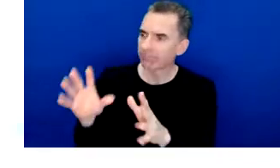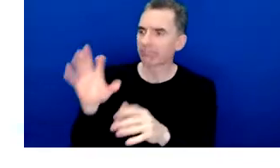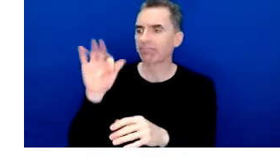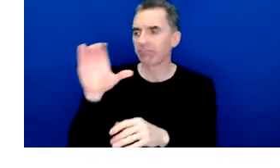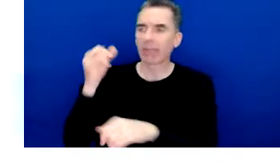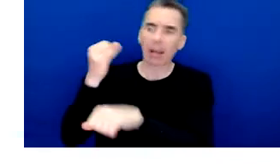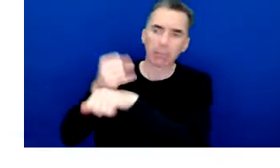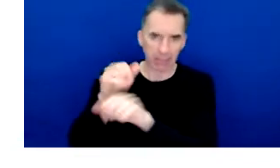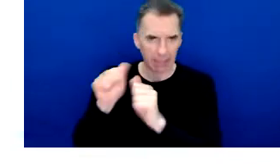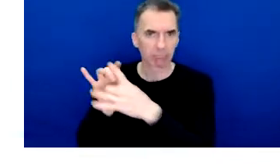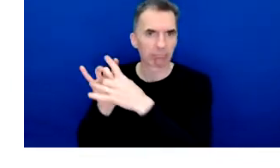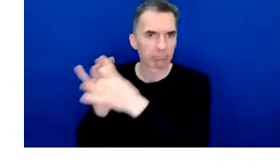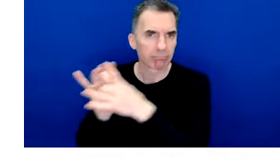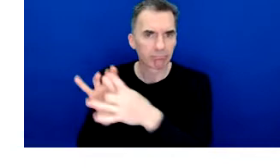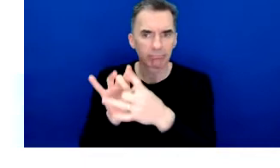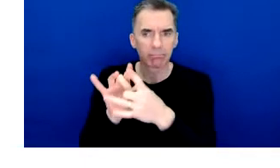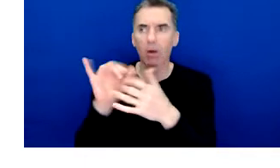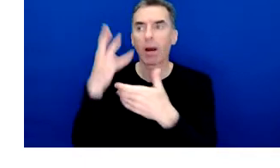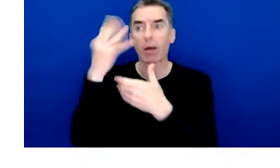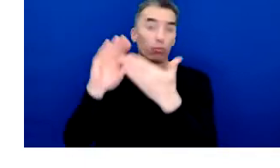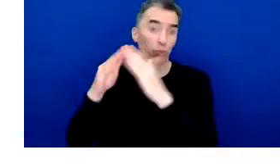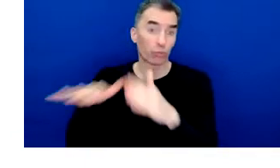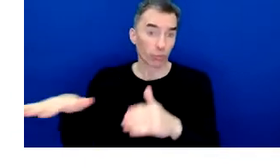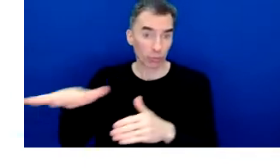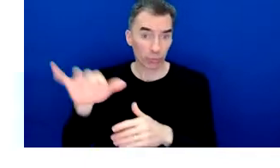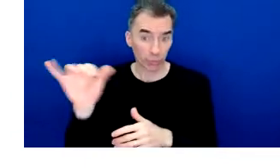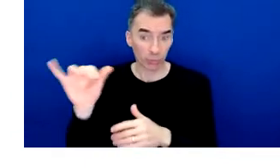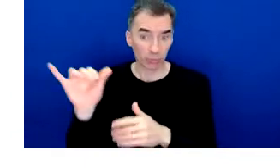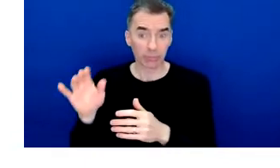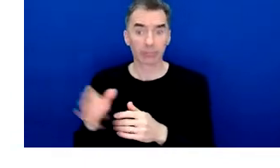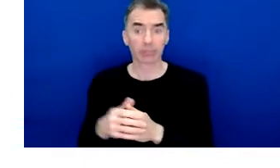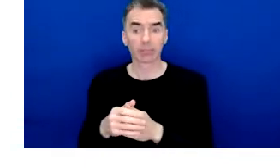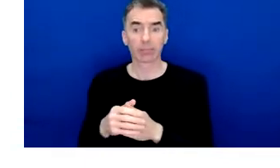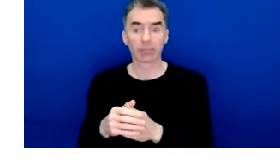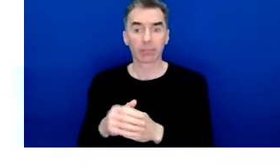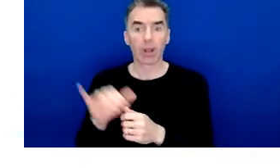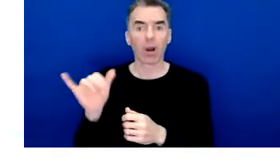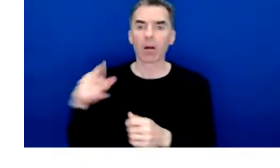and also extended to the community, and that they were valued that the skills, talents,